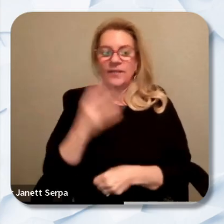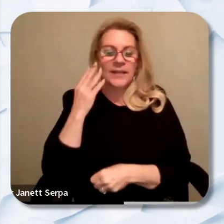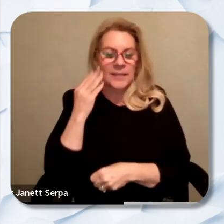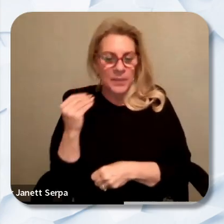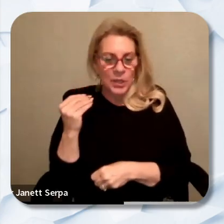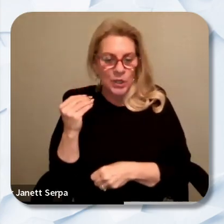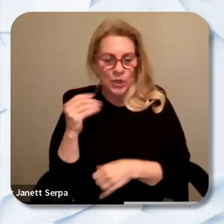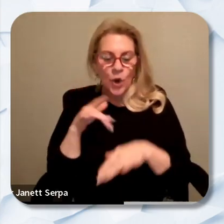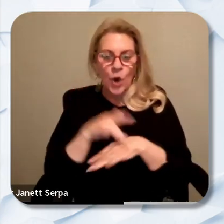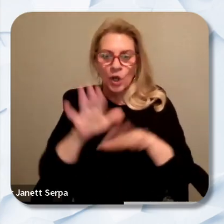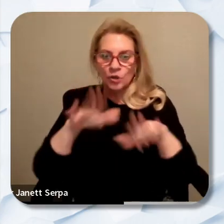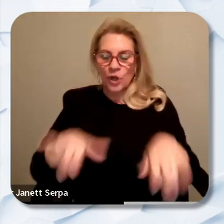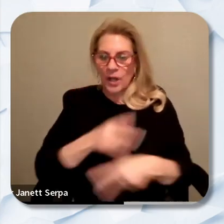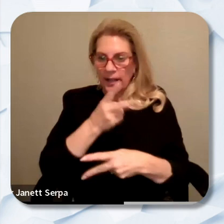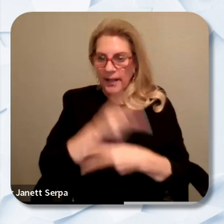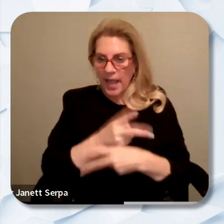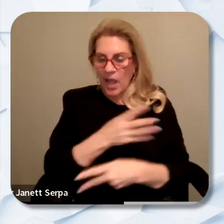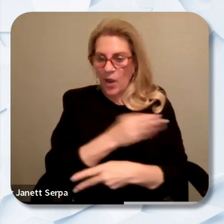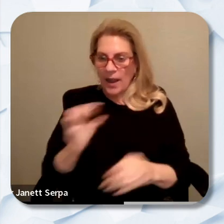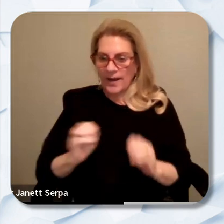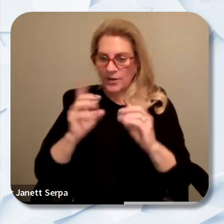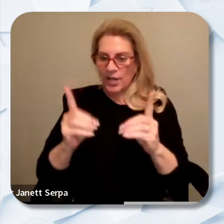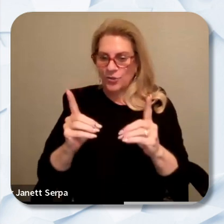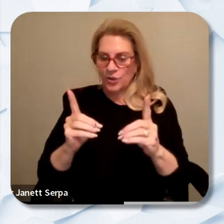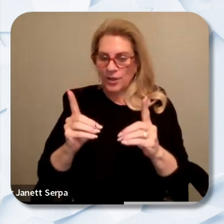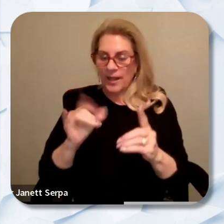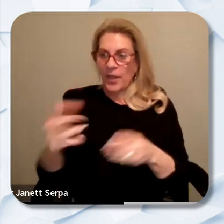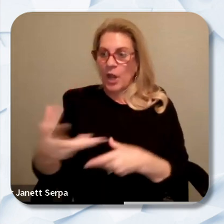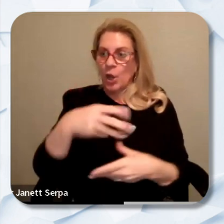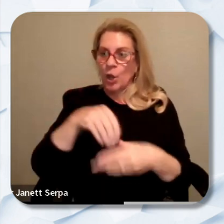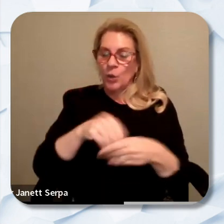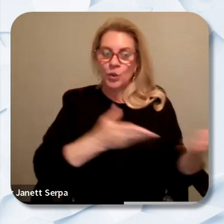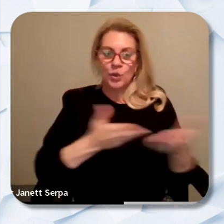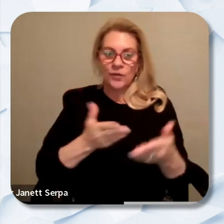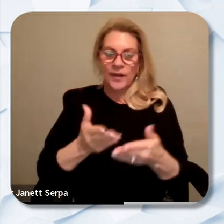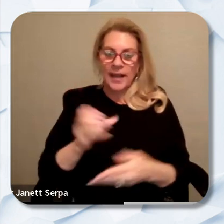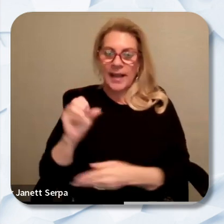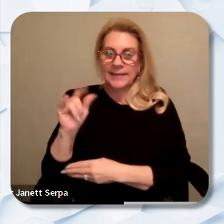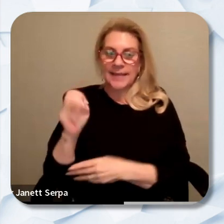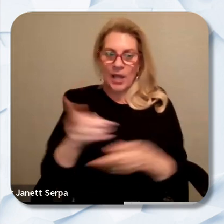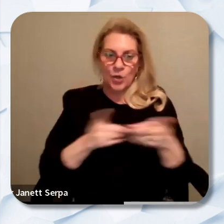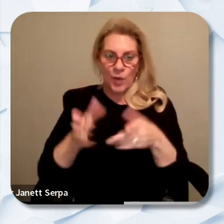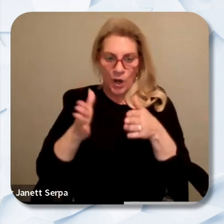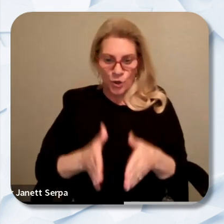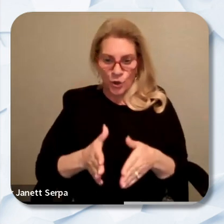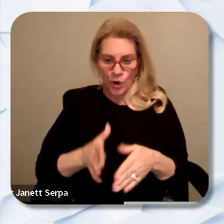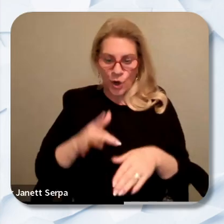early childhood care and education which includes serving as a Site Director an Early Childhood